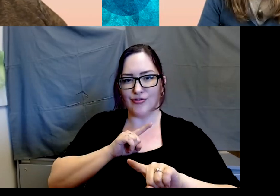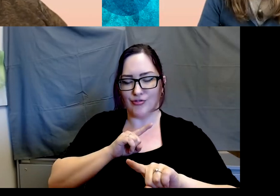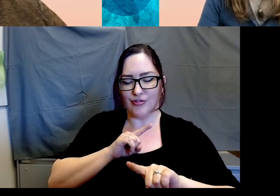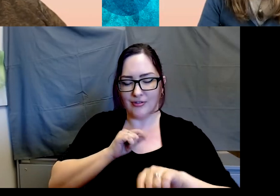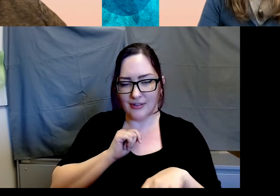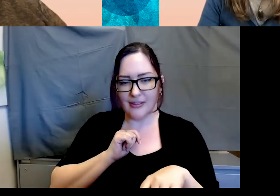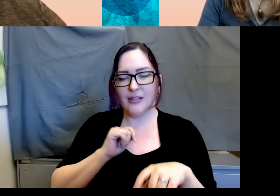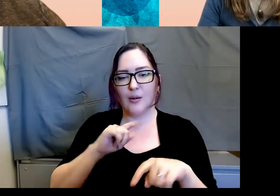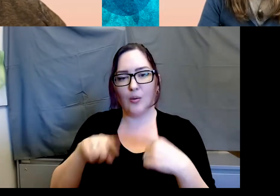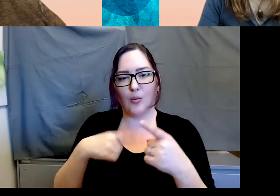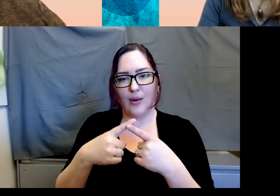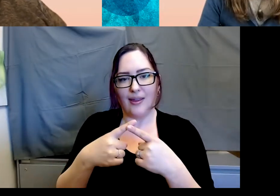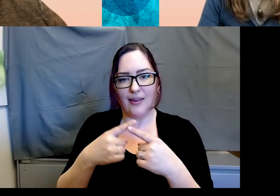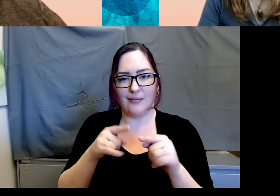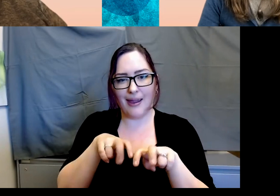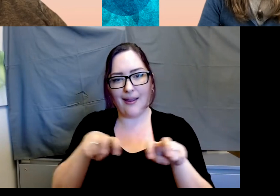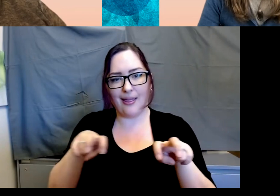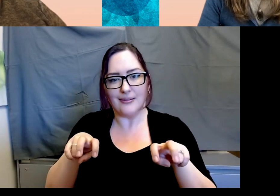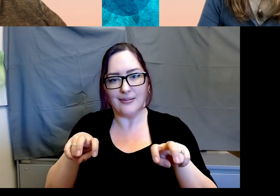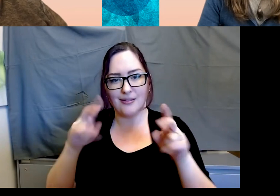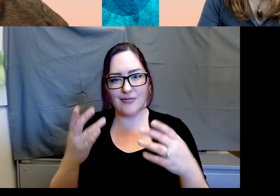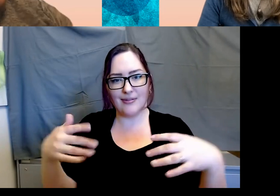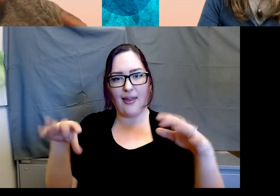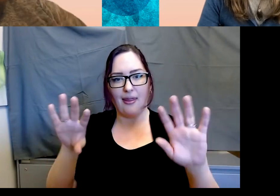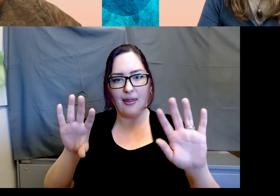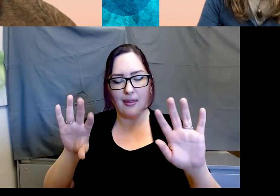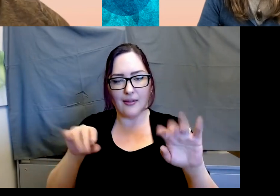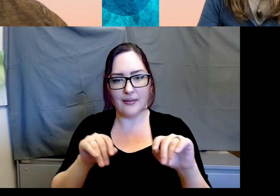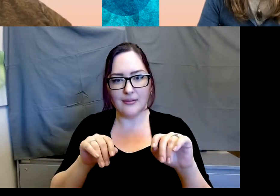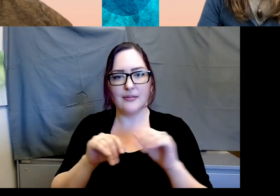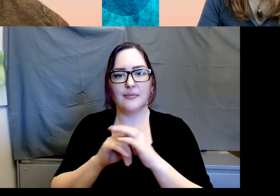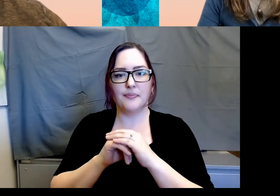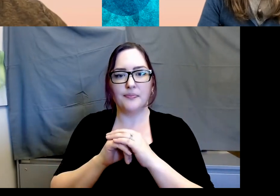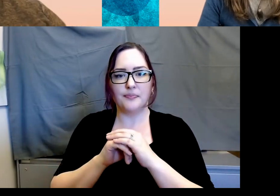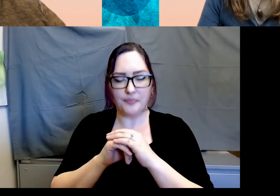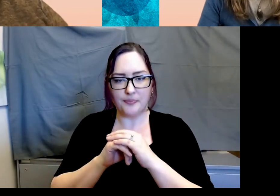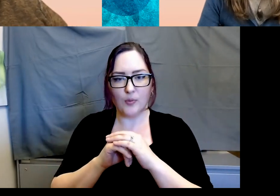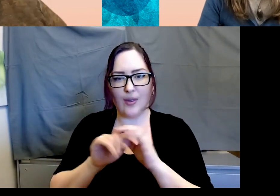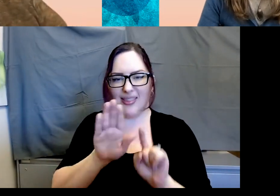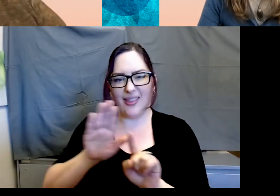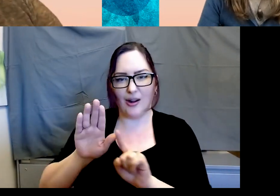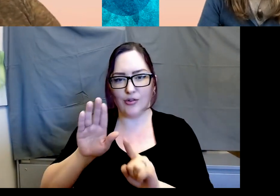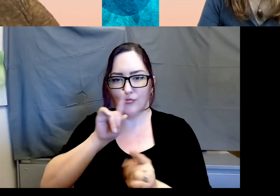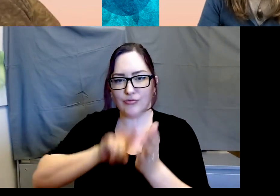some of their amazing research. And by, you'll have a chance, of course, to ask questions by using the Q&A feature.